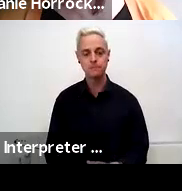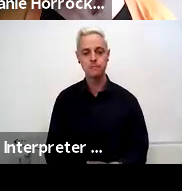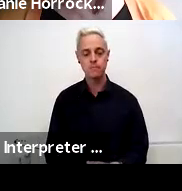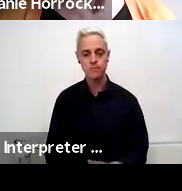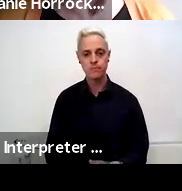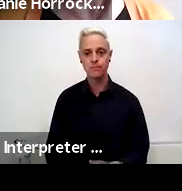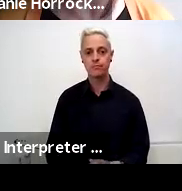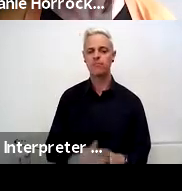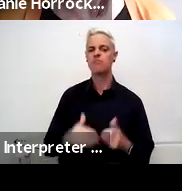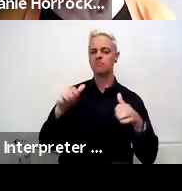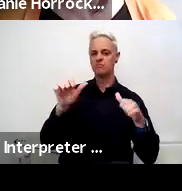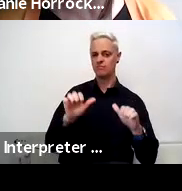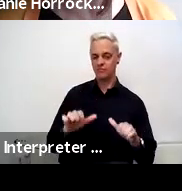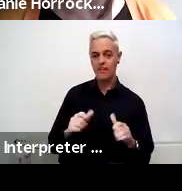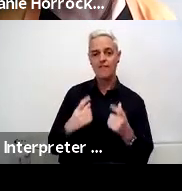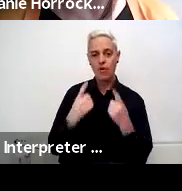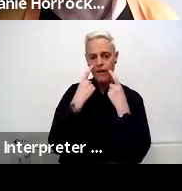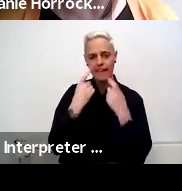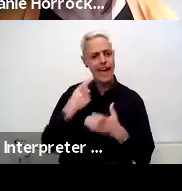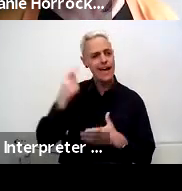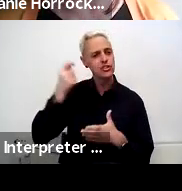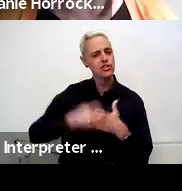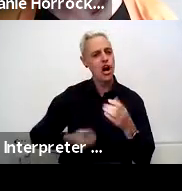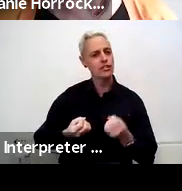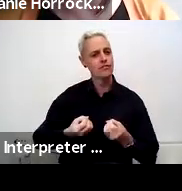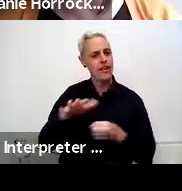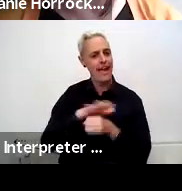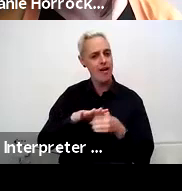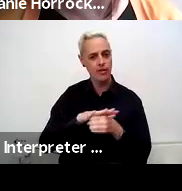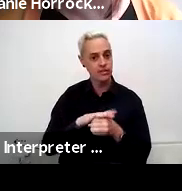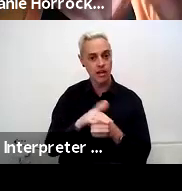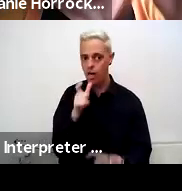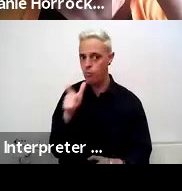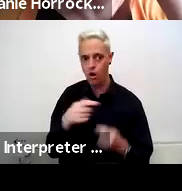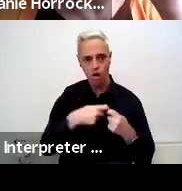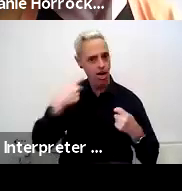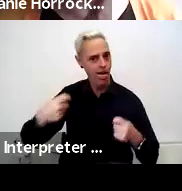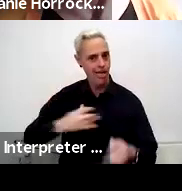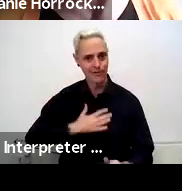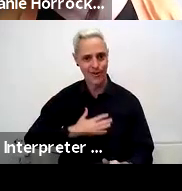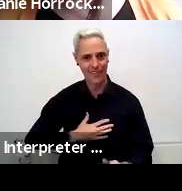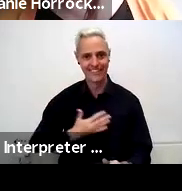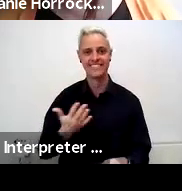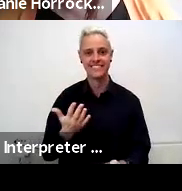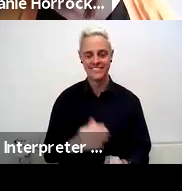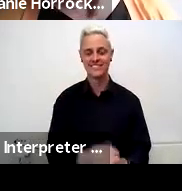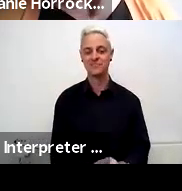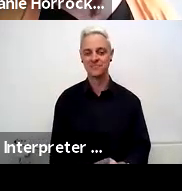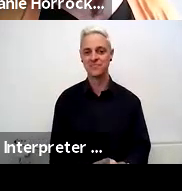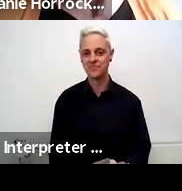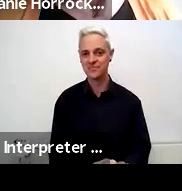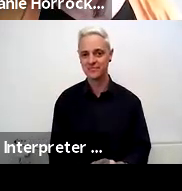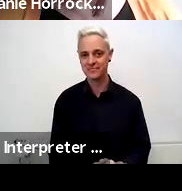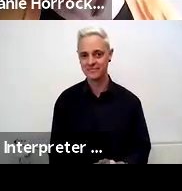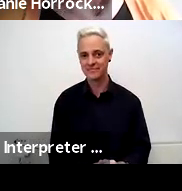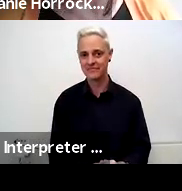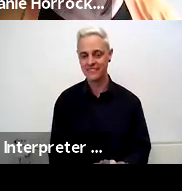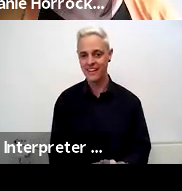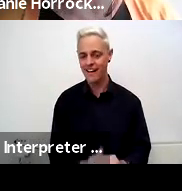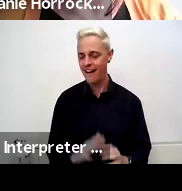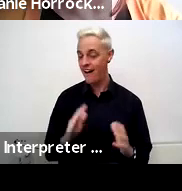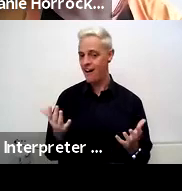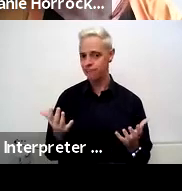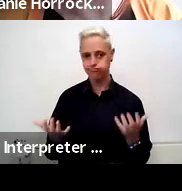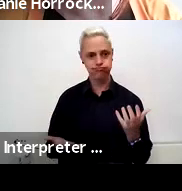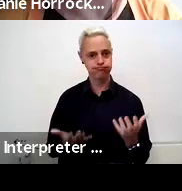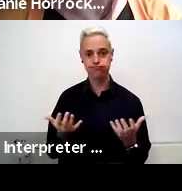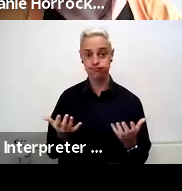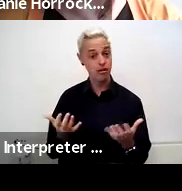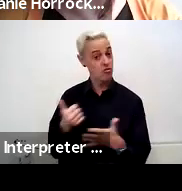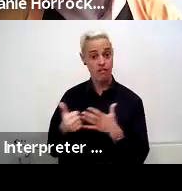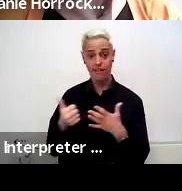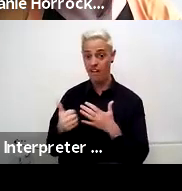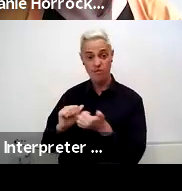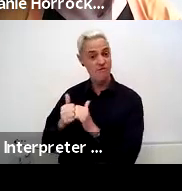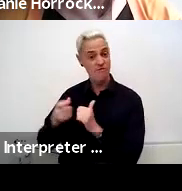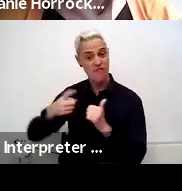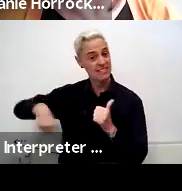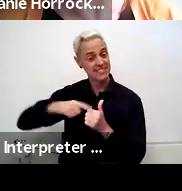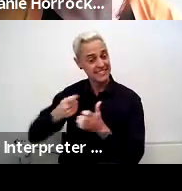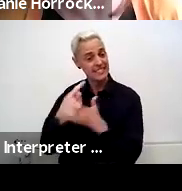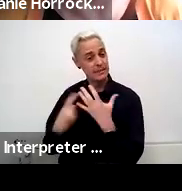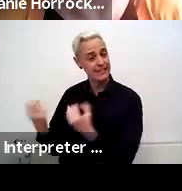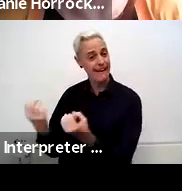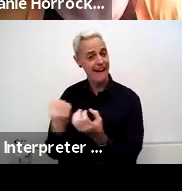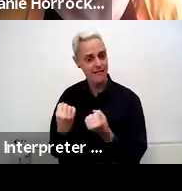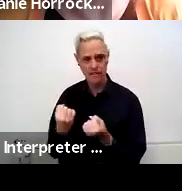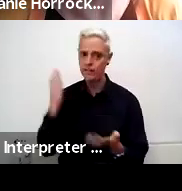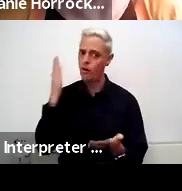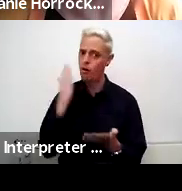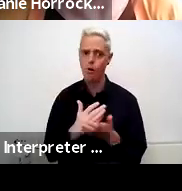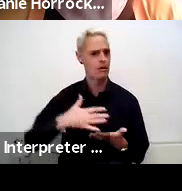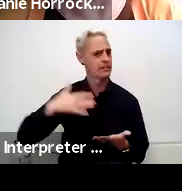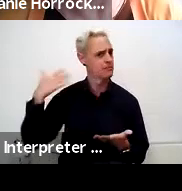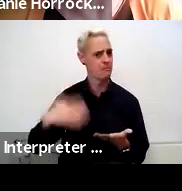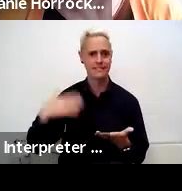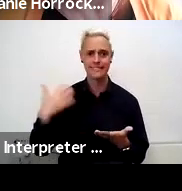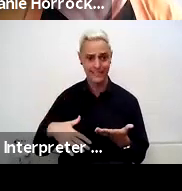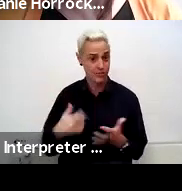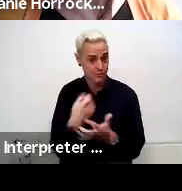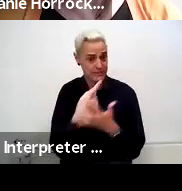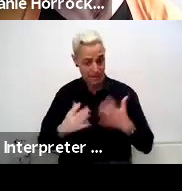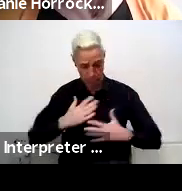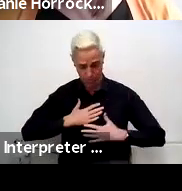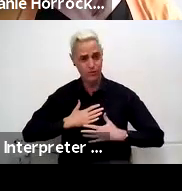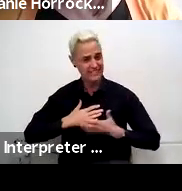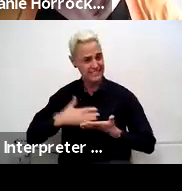Looking at carefree site cat charge free areas which is not easy to say at all. And the one thing I hear consistently from friends who have got disabilities is just how expensive it is to be disabled.